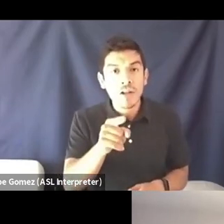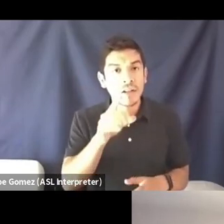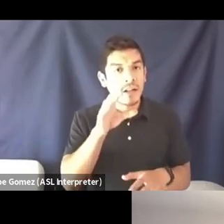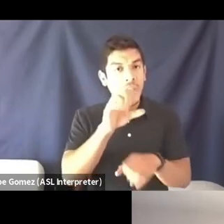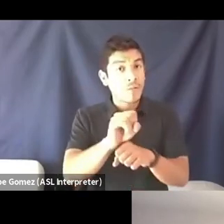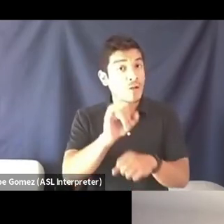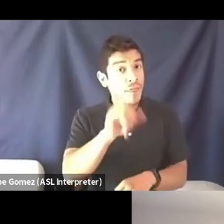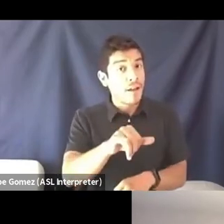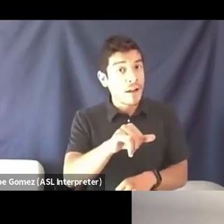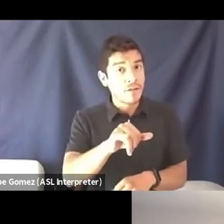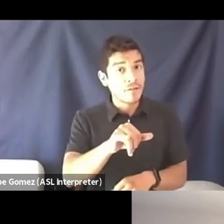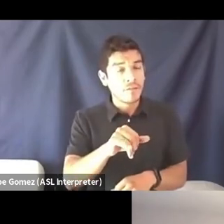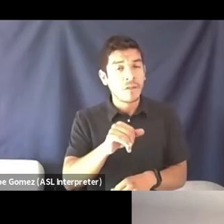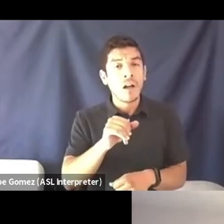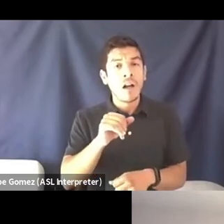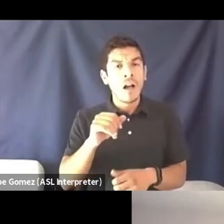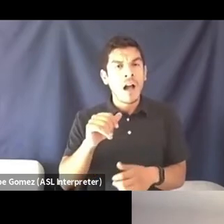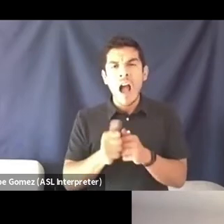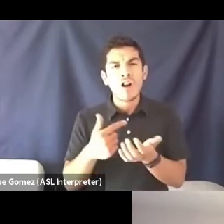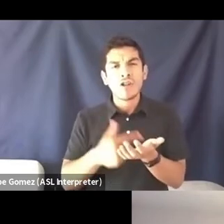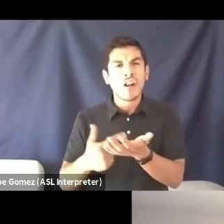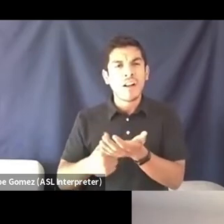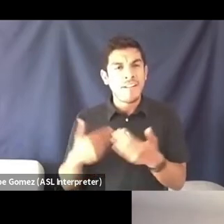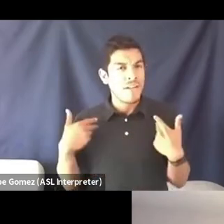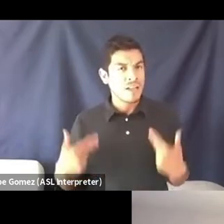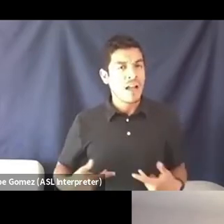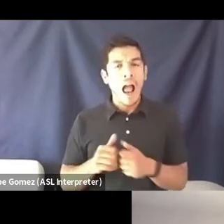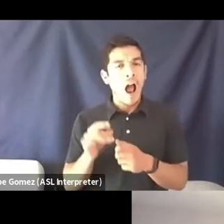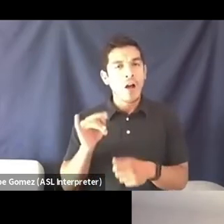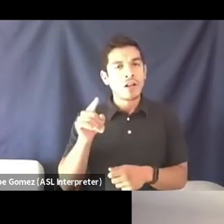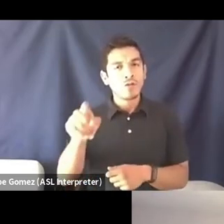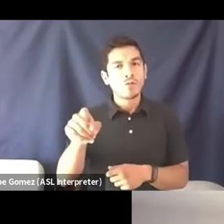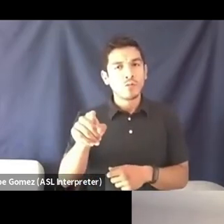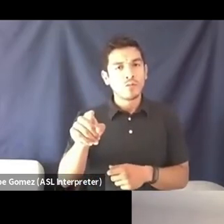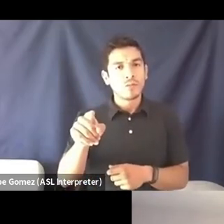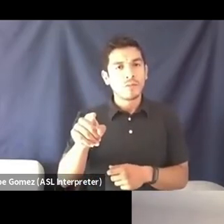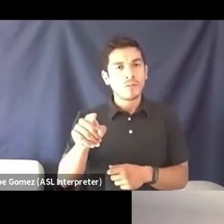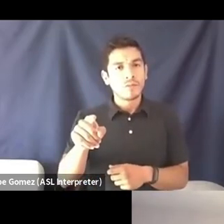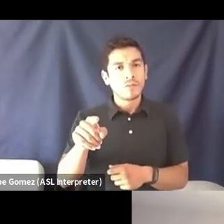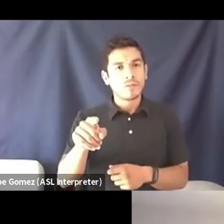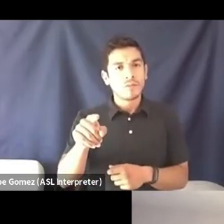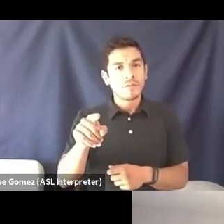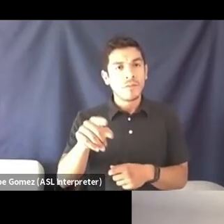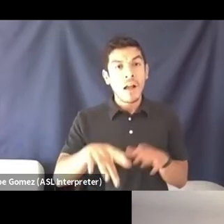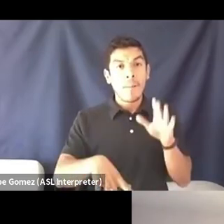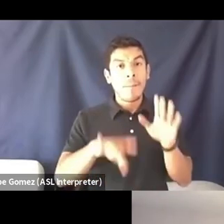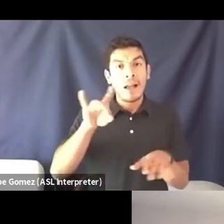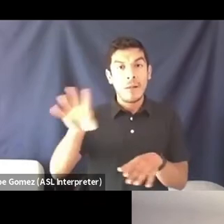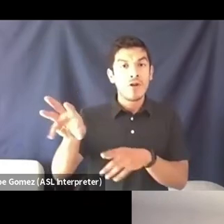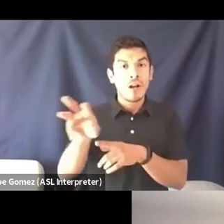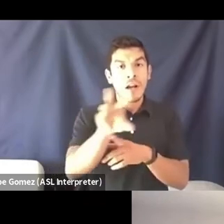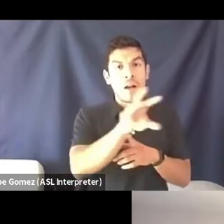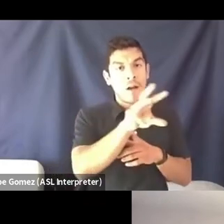Just talk about just physically how did you guys pick up your cameras and get that footage